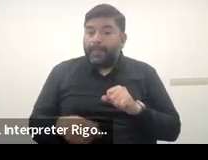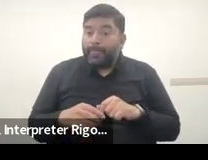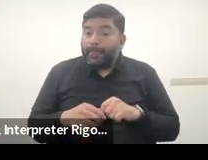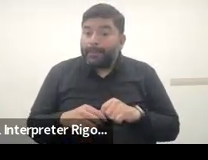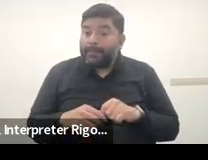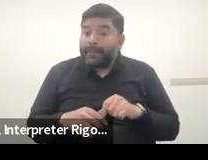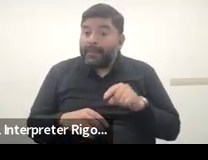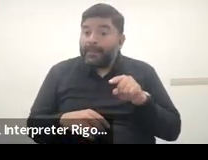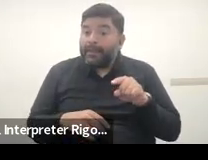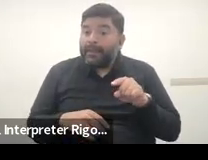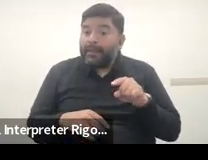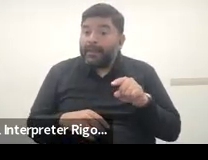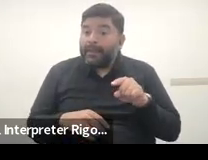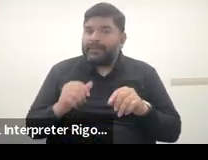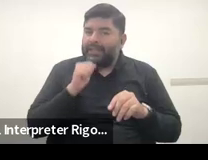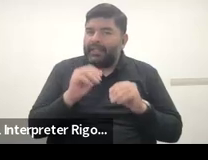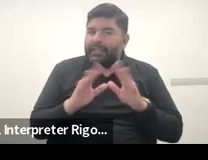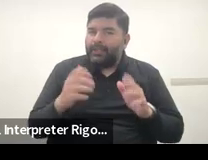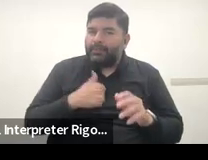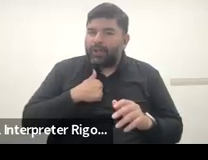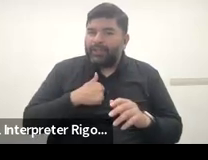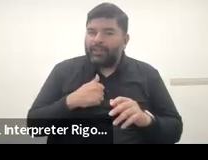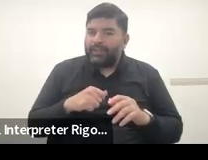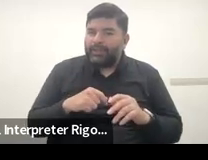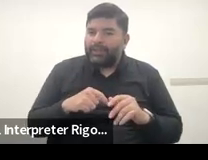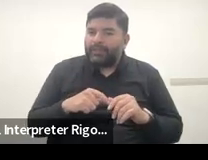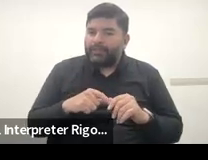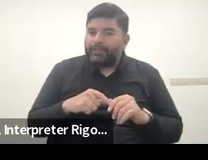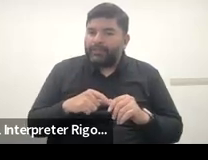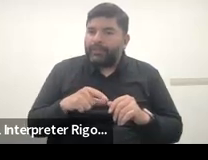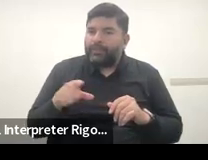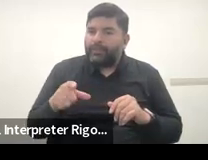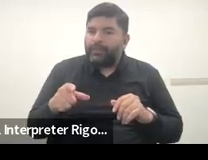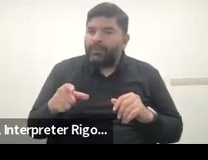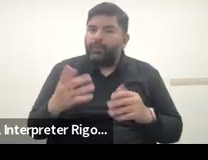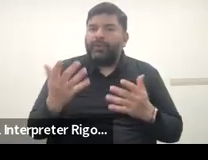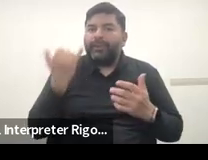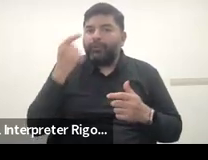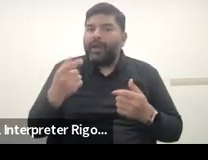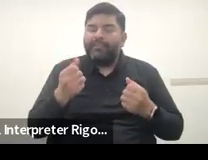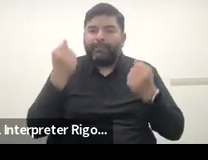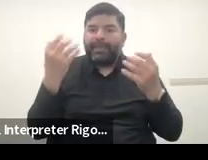like you're getting it right or not, and like you know if we had gazillion signs we could build some linear model that points—